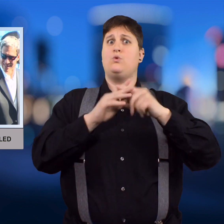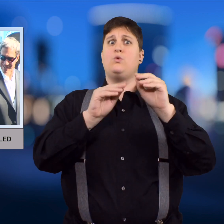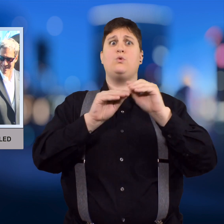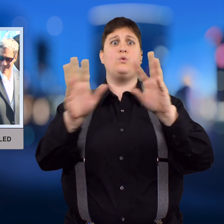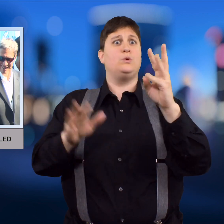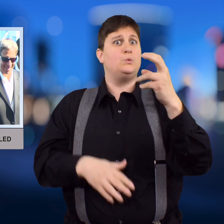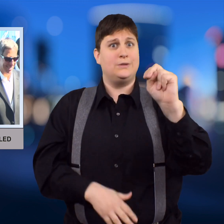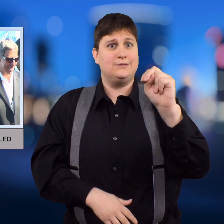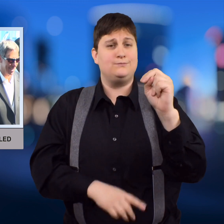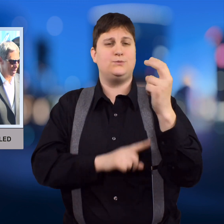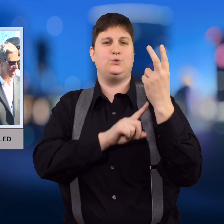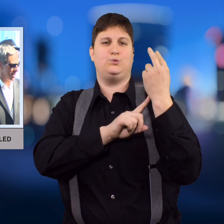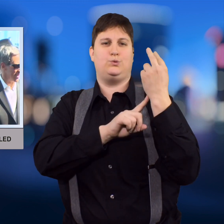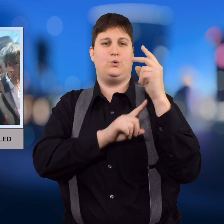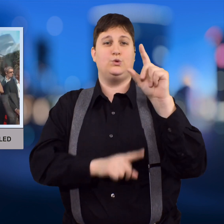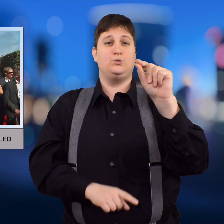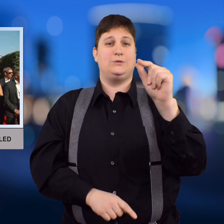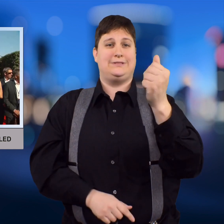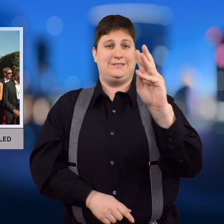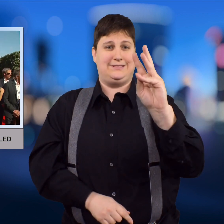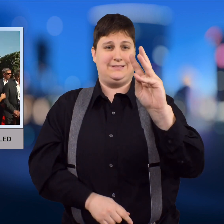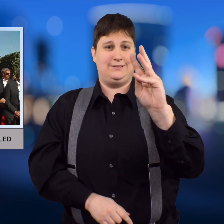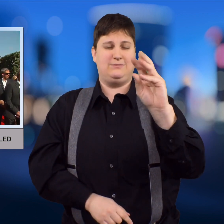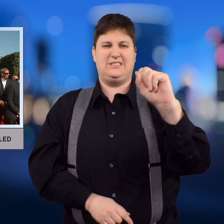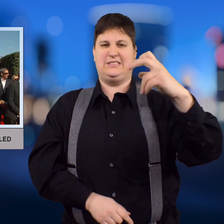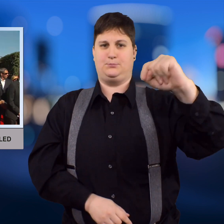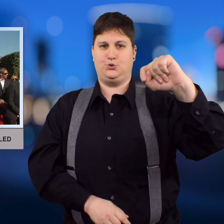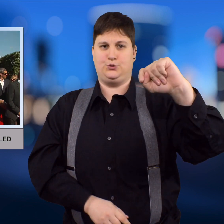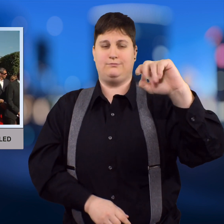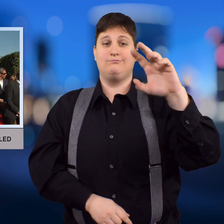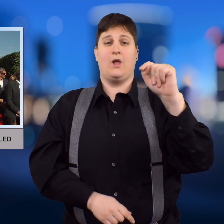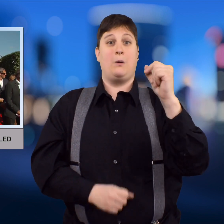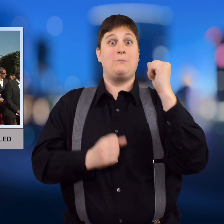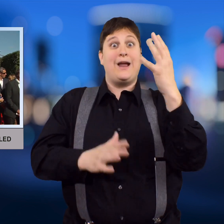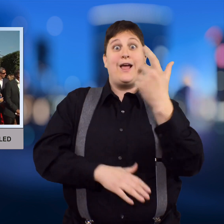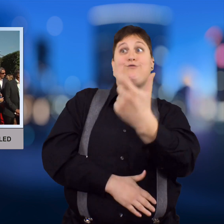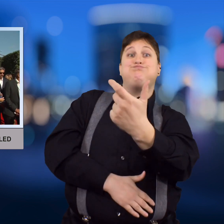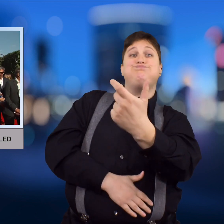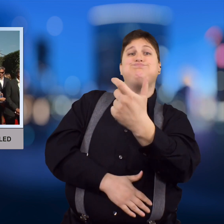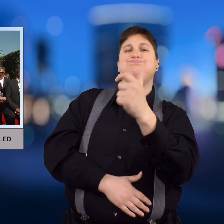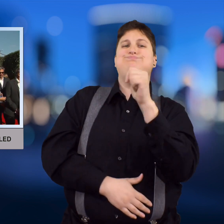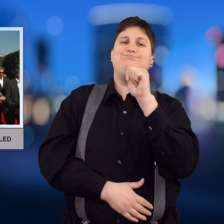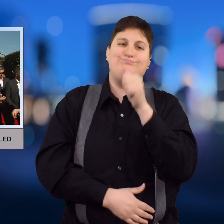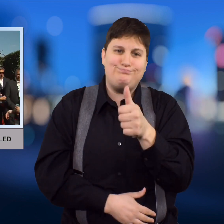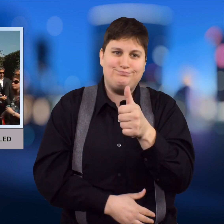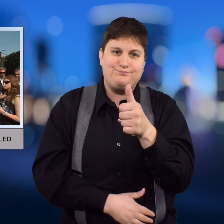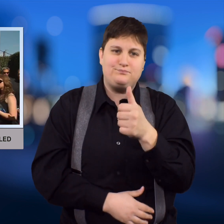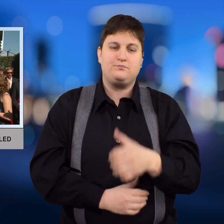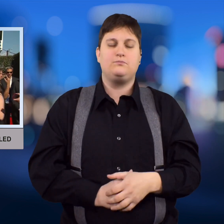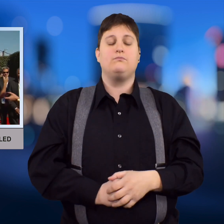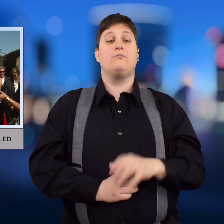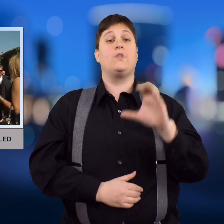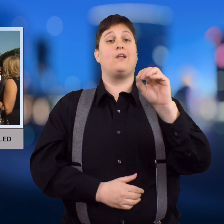The show premiered in September 2016 but failed to click ratings-wise with viewers.